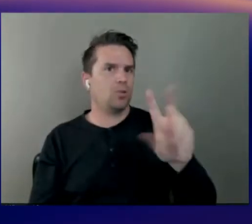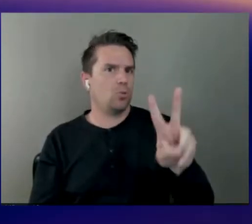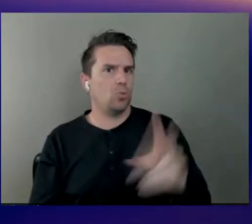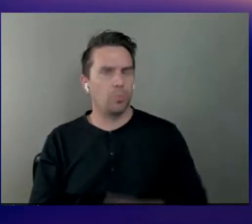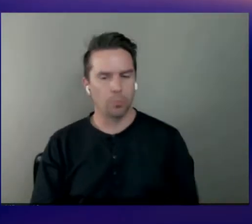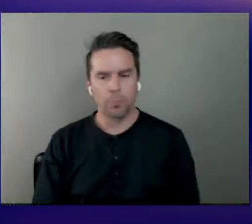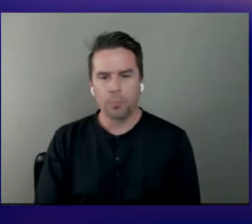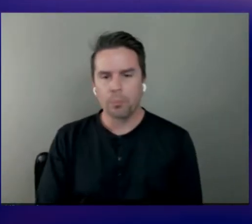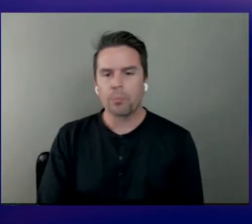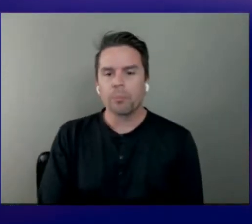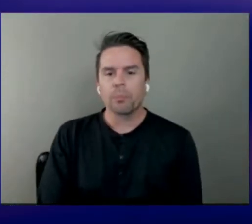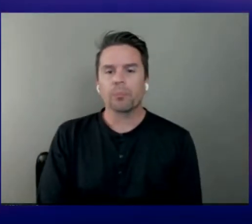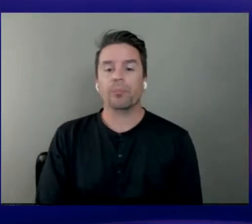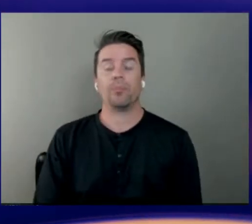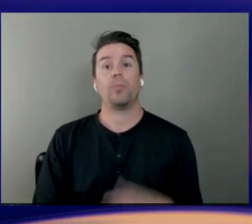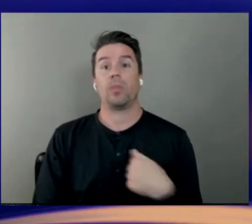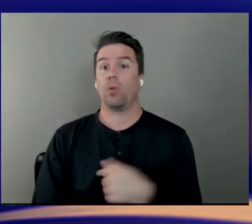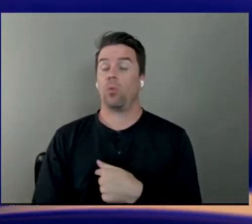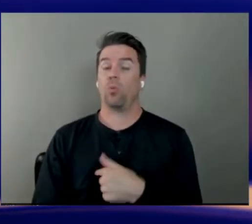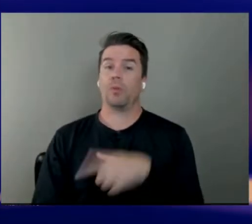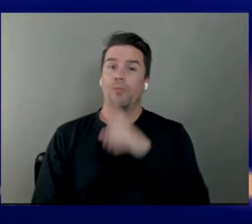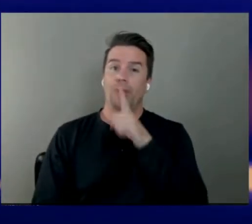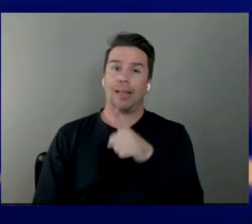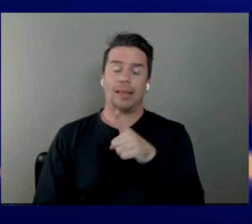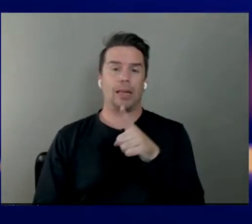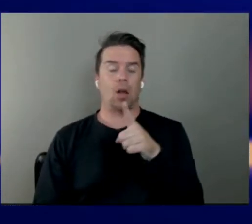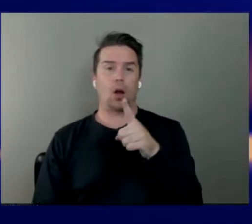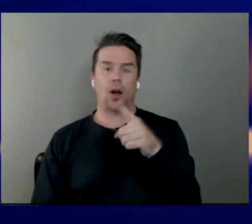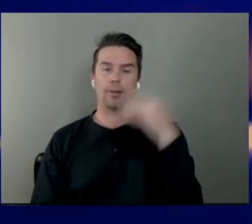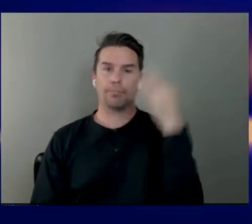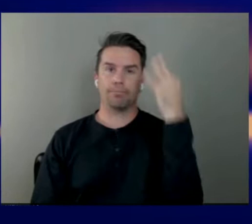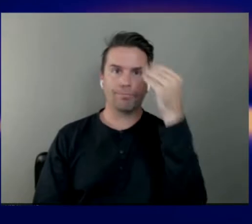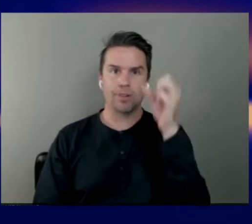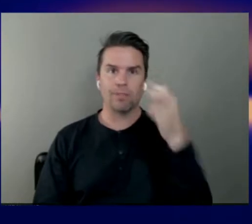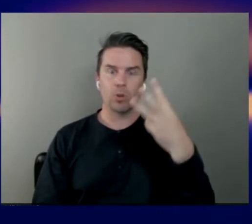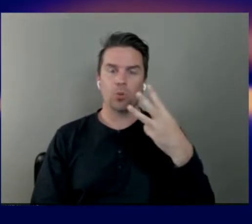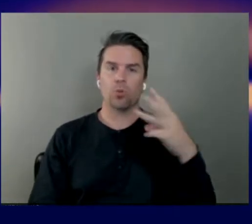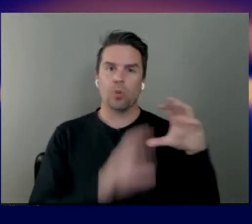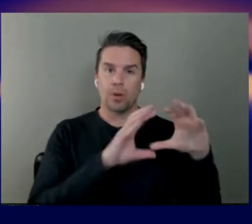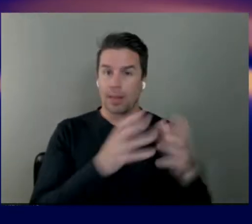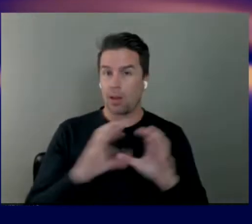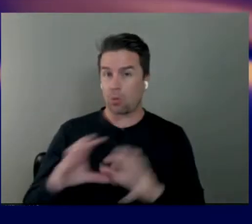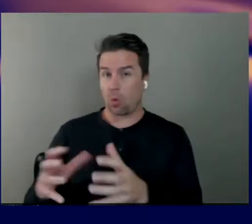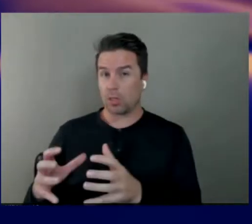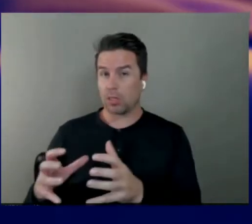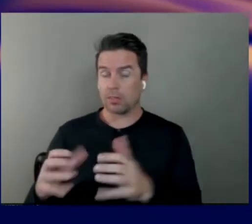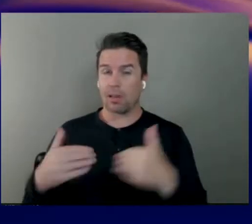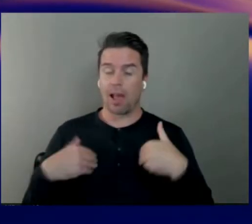Yeah, we're really, we're really thinking in a few categories. We try to have a picture of where we're trying to innovate for customers.